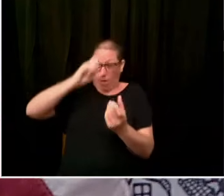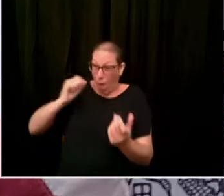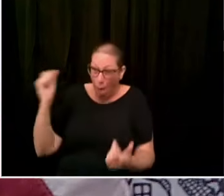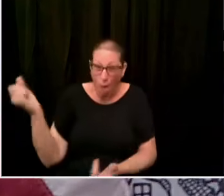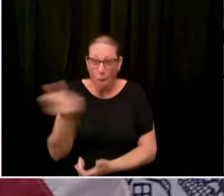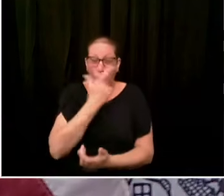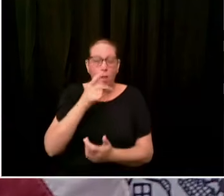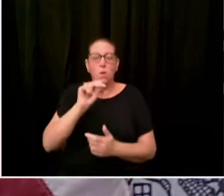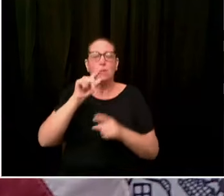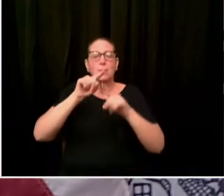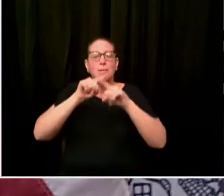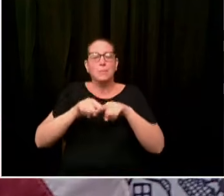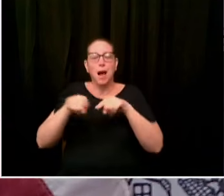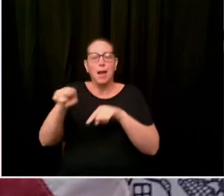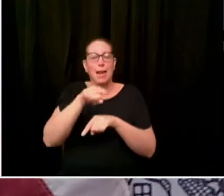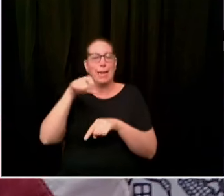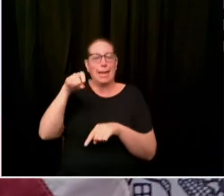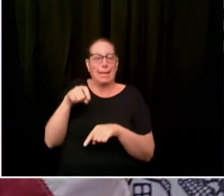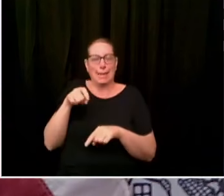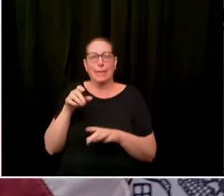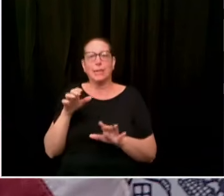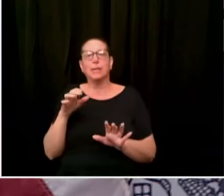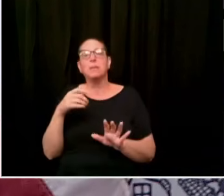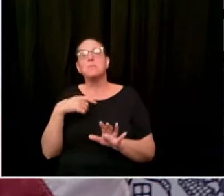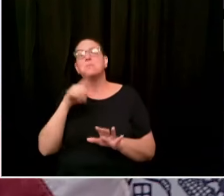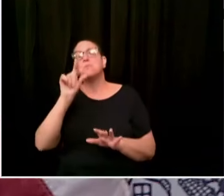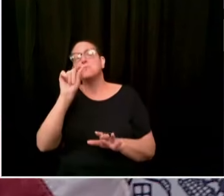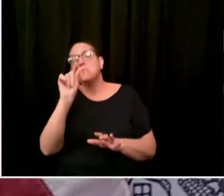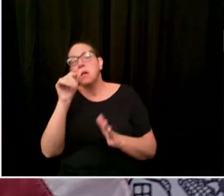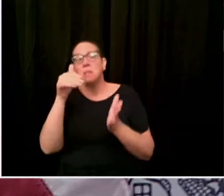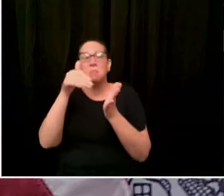WE WANT. WE ARE KEEPING SOME CRITERIA ON